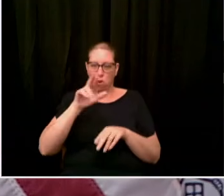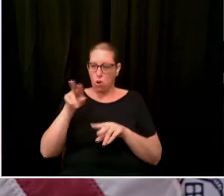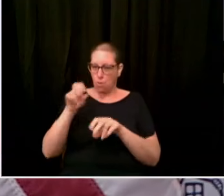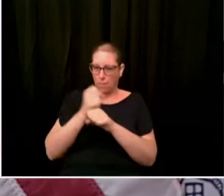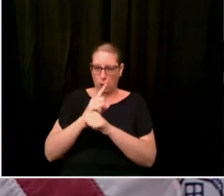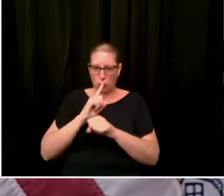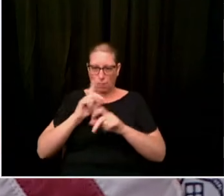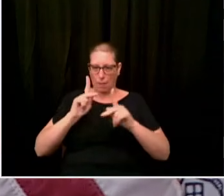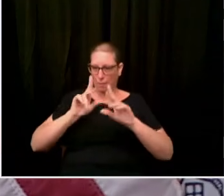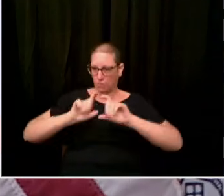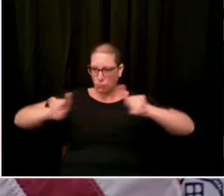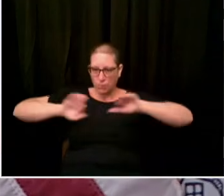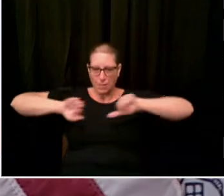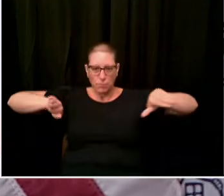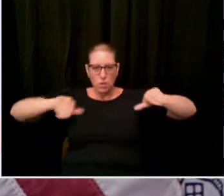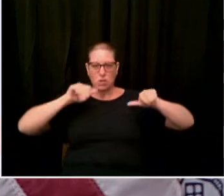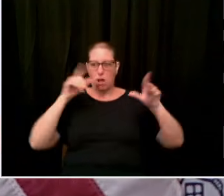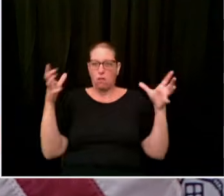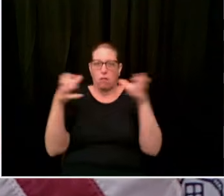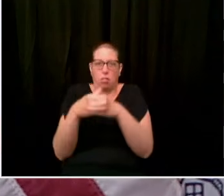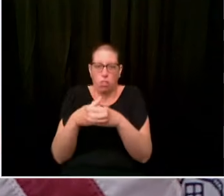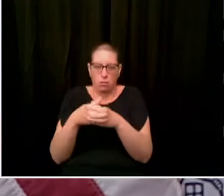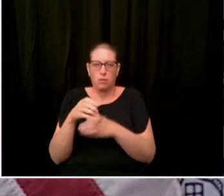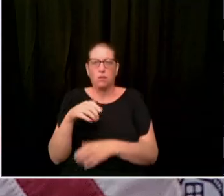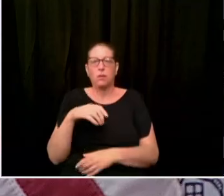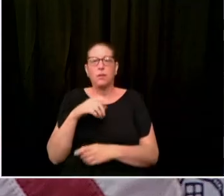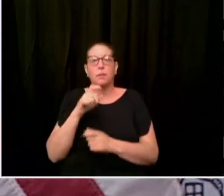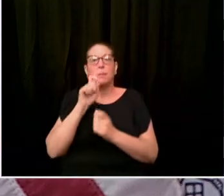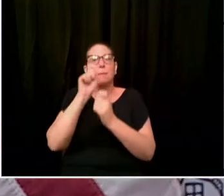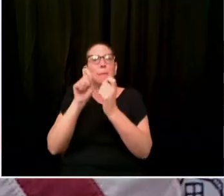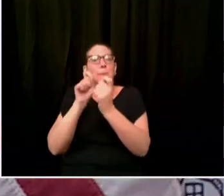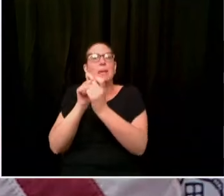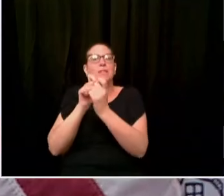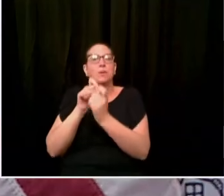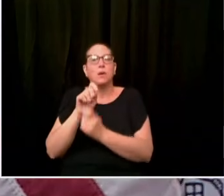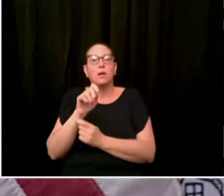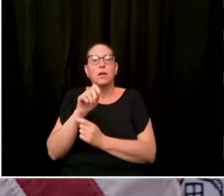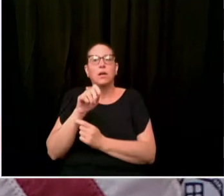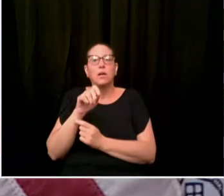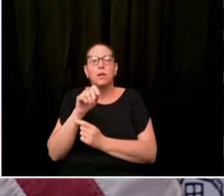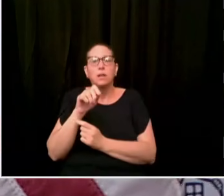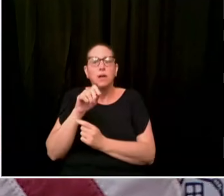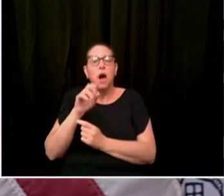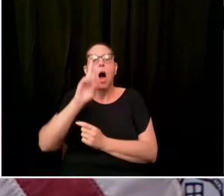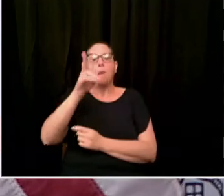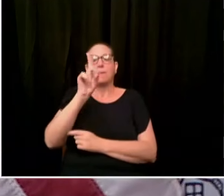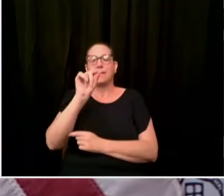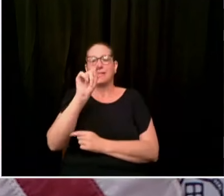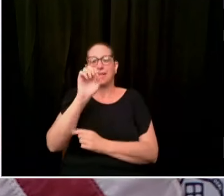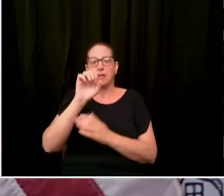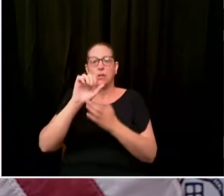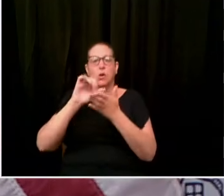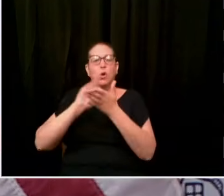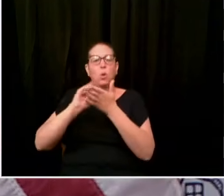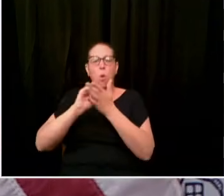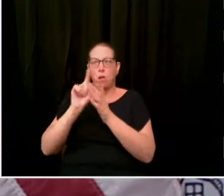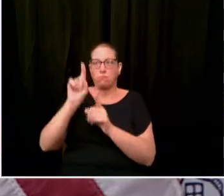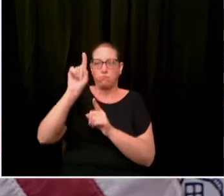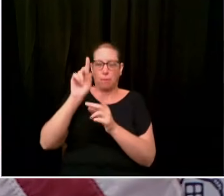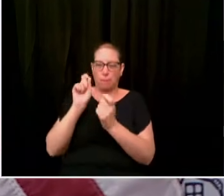WILL BE OUT WATCHING VERY CAREFULLY ON THE UPPER EAST SIDE IN PARTICULAR. I KNOW WE HAD A PARTICULAR PROBLEM THERE, BUT EVERYWHERE AROUND THE CITY.